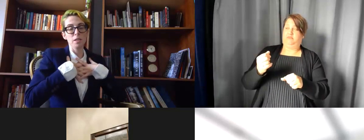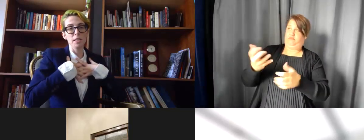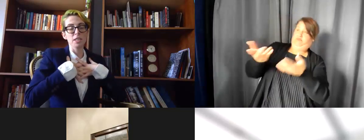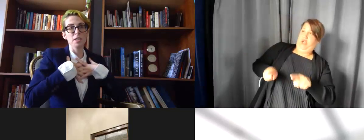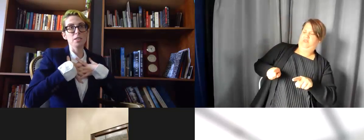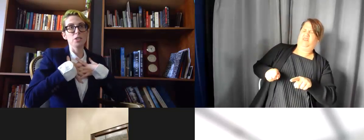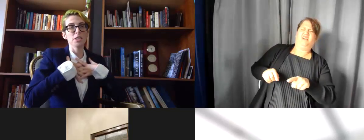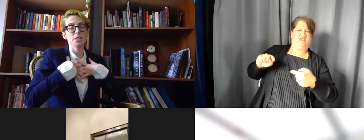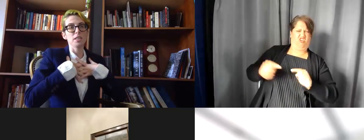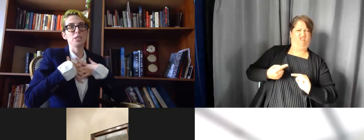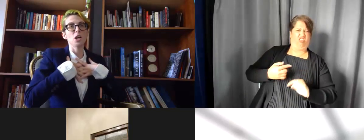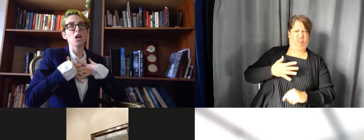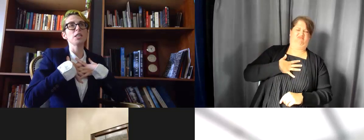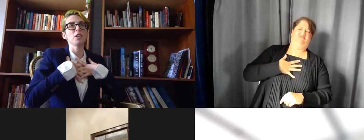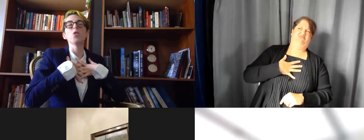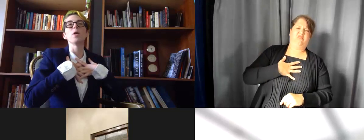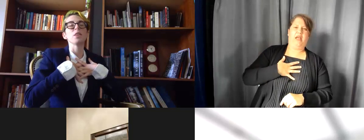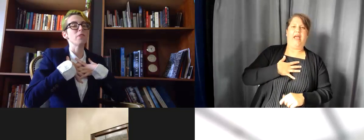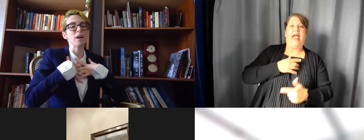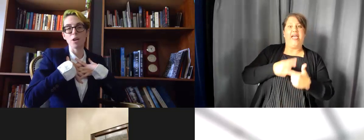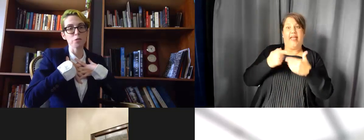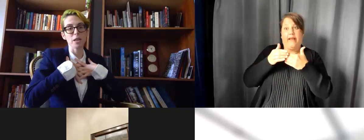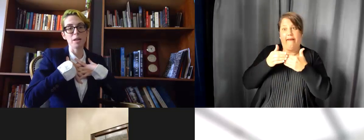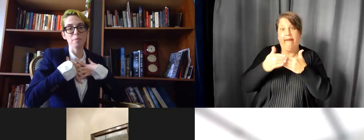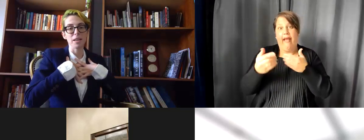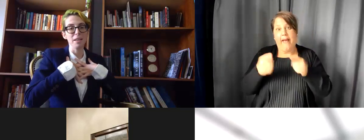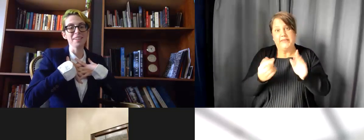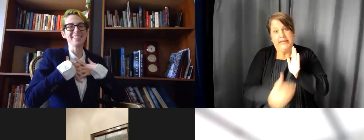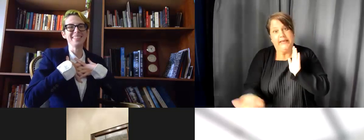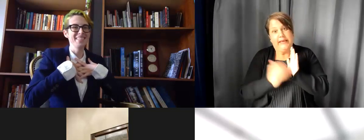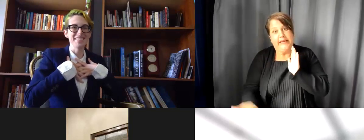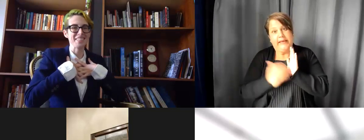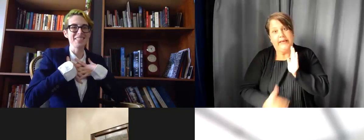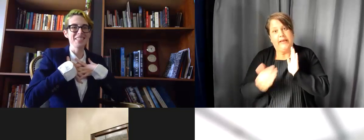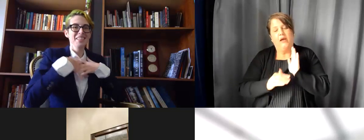Farrah Garland: It's like just exhausting and annoying the 5 hundredth time, like just